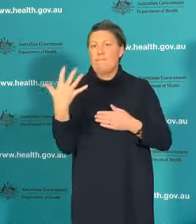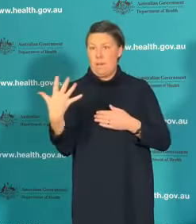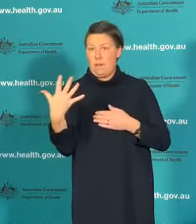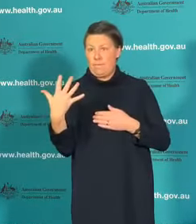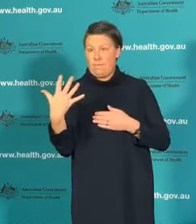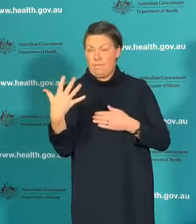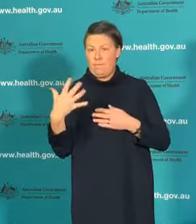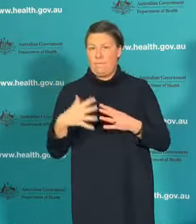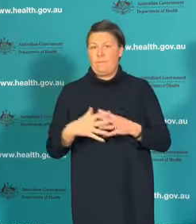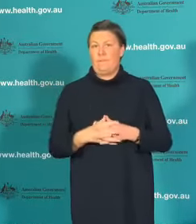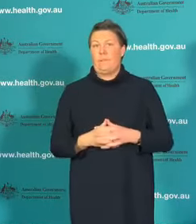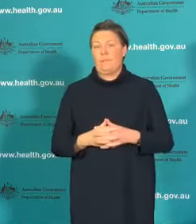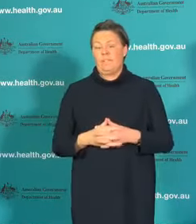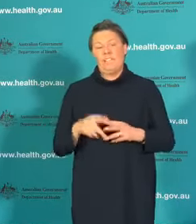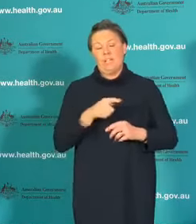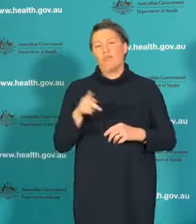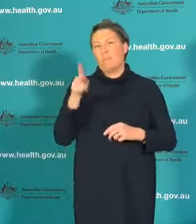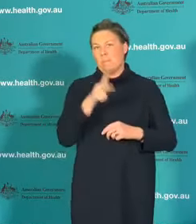advice calling for all healthcare workers